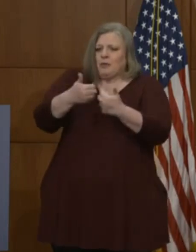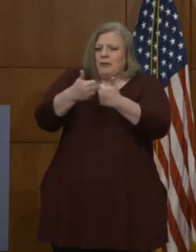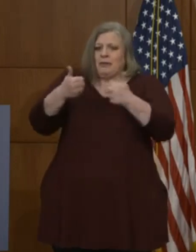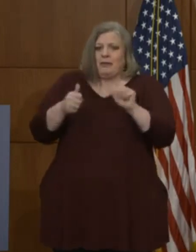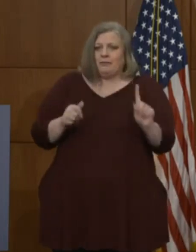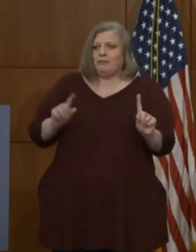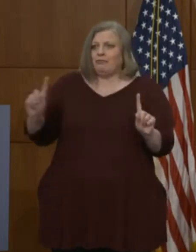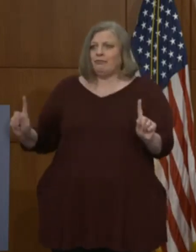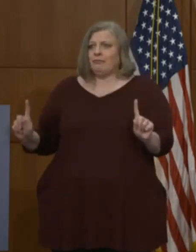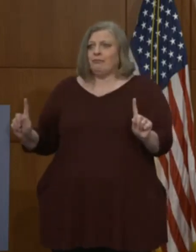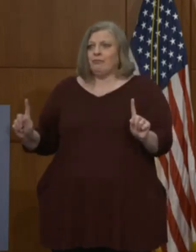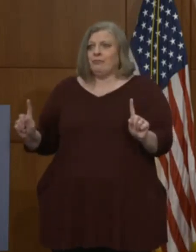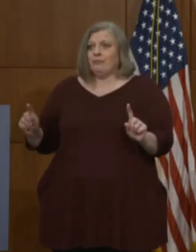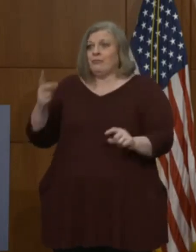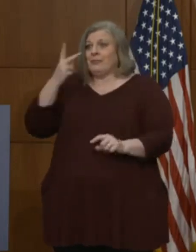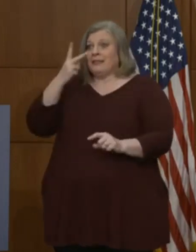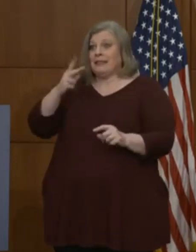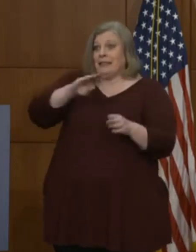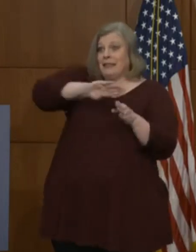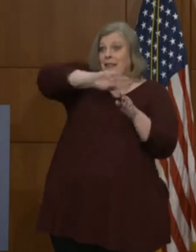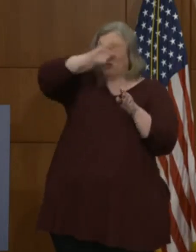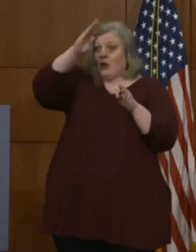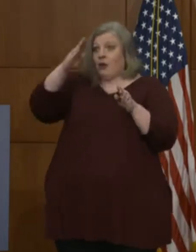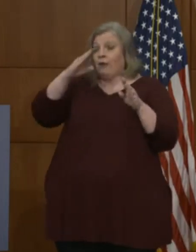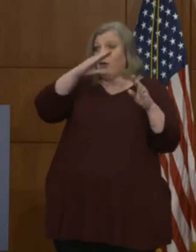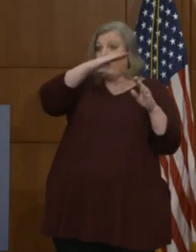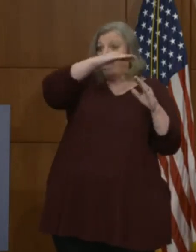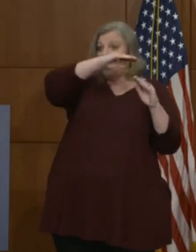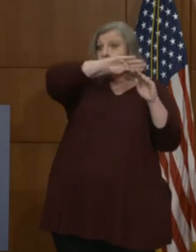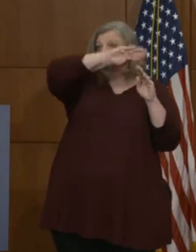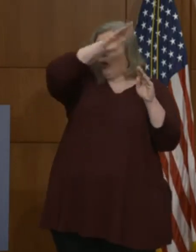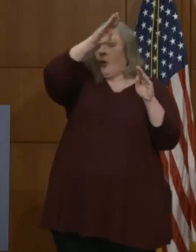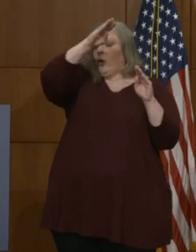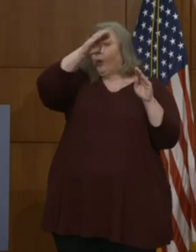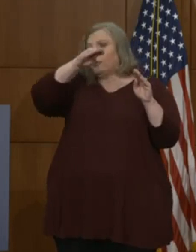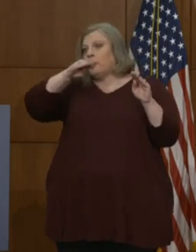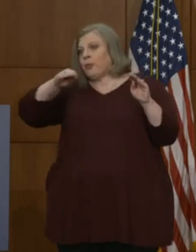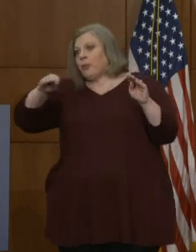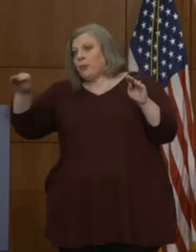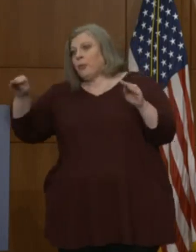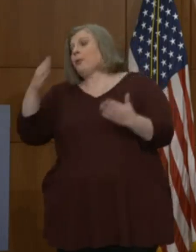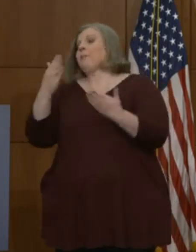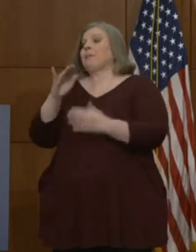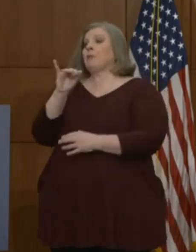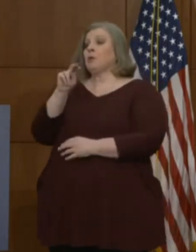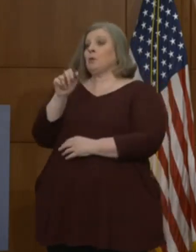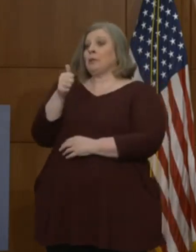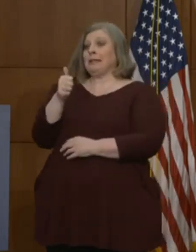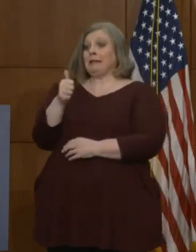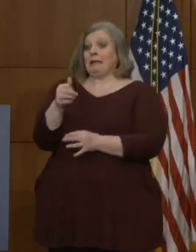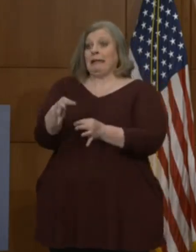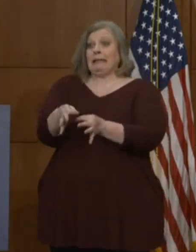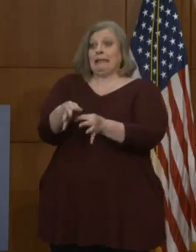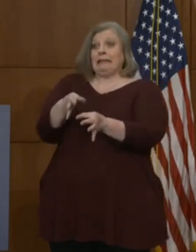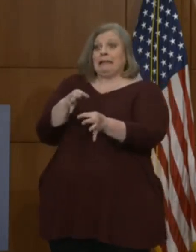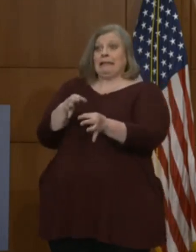CONTINUE THE SOCIAL DISTANCING THE C. R. PARKER AND THEN STOP THE C. R. PARKER AND THEN STOP DECRYPTION AND EVEN TO BE ABLE DECRYPTION AND EVEN TO BE ABLE TO MOVE THAT JUNE TENTH DATE.